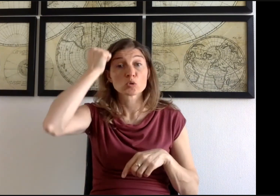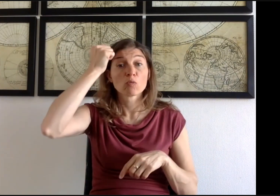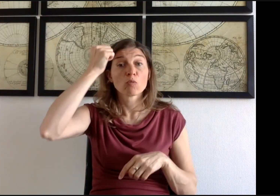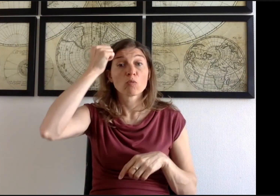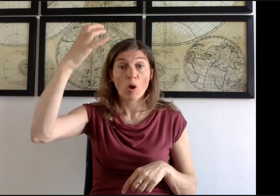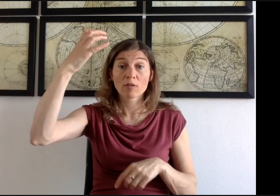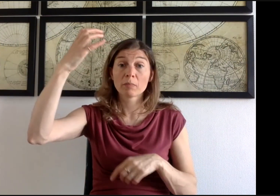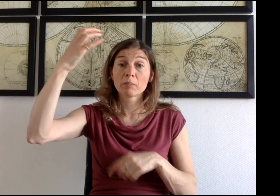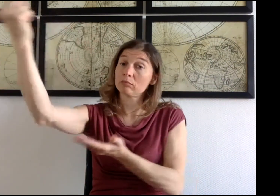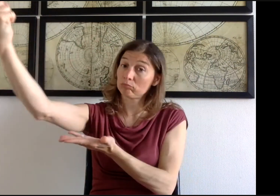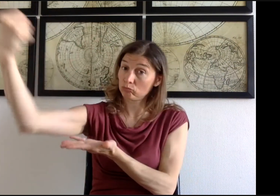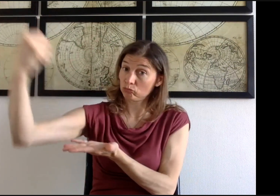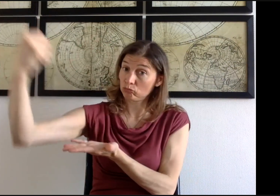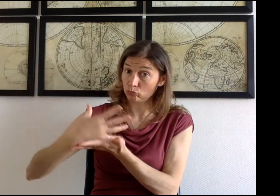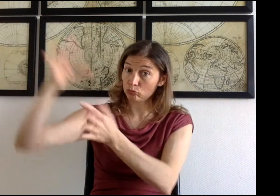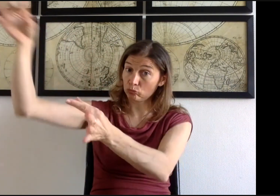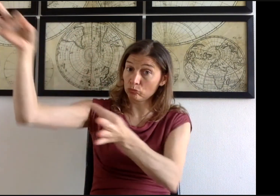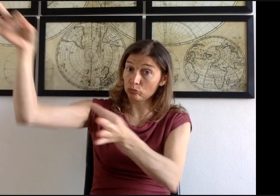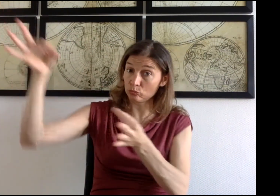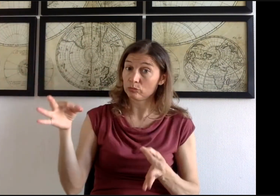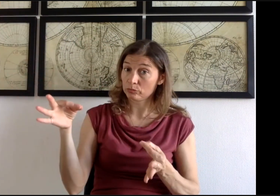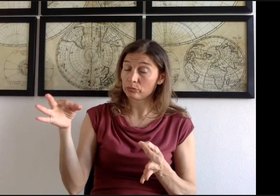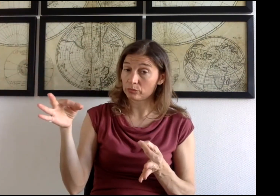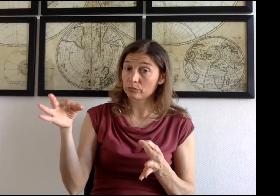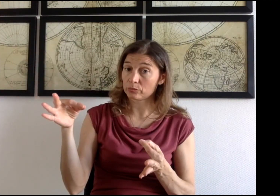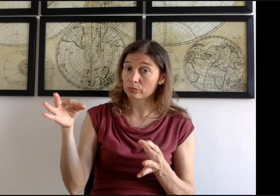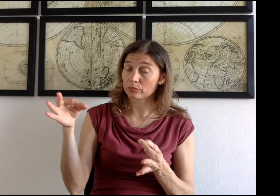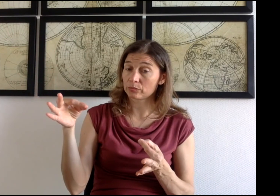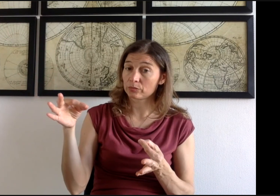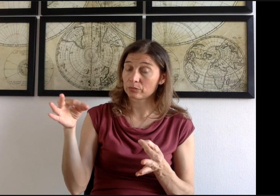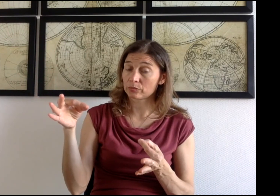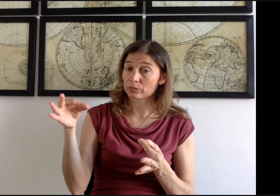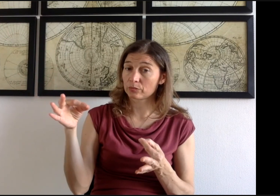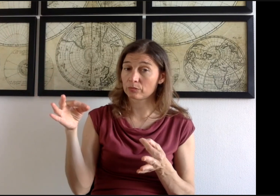[IN OTHER LANGUAGE]